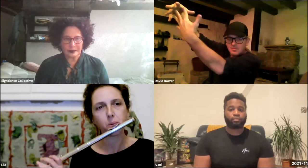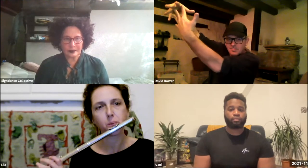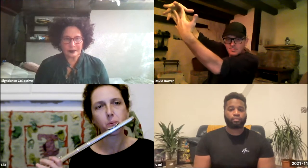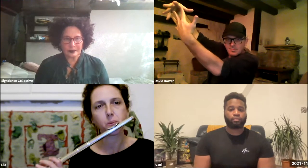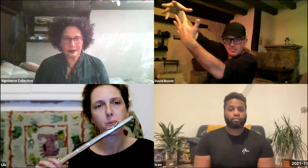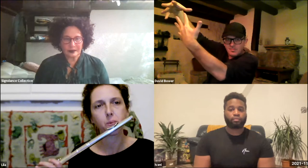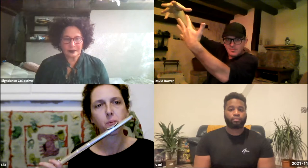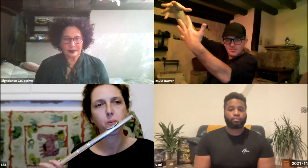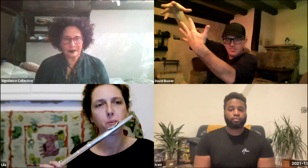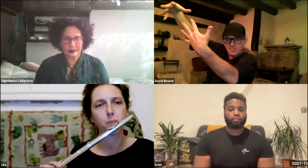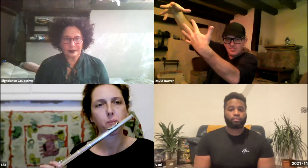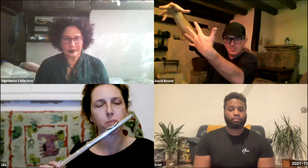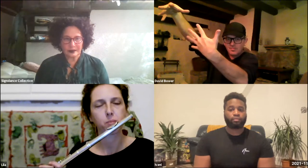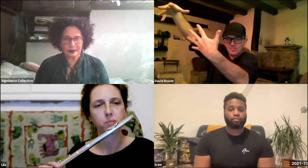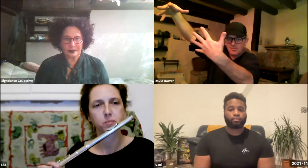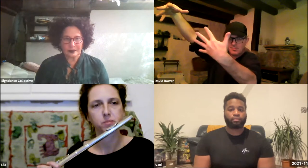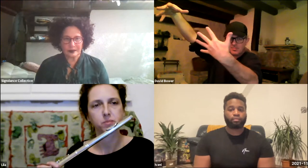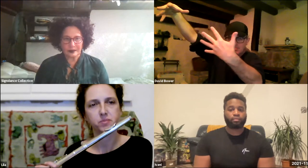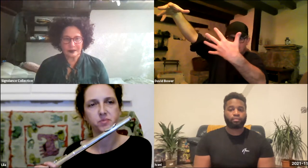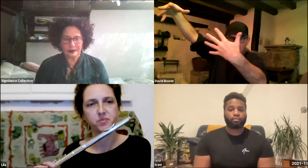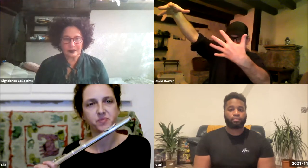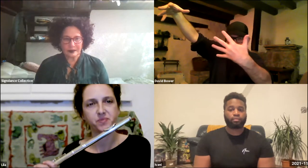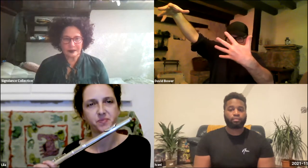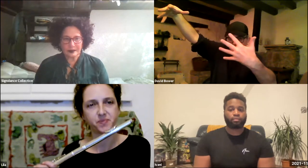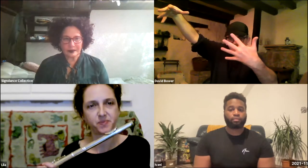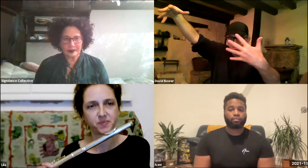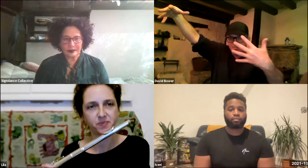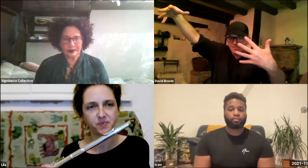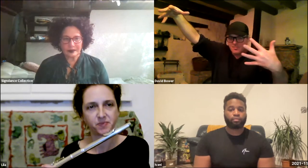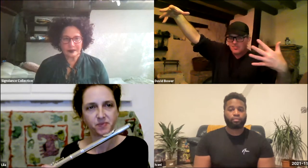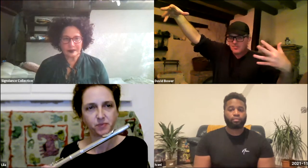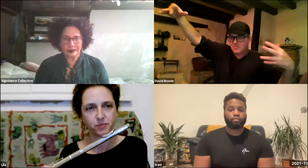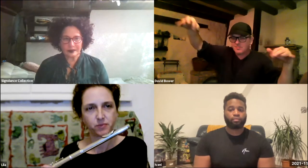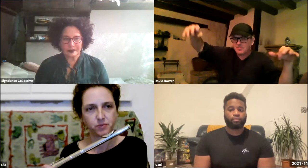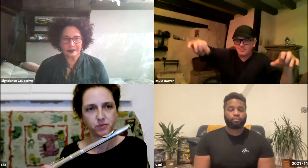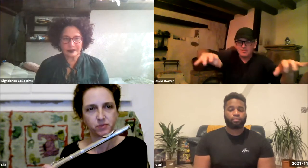relationship.